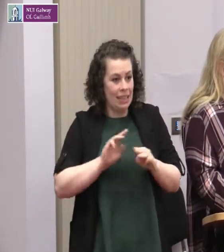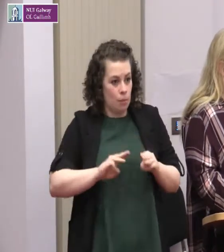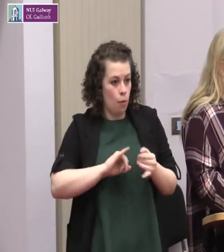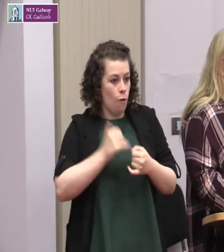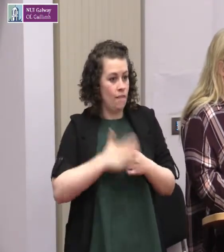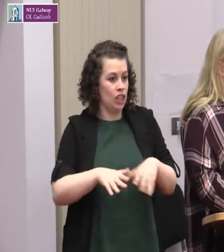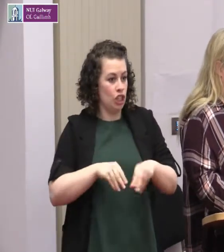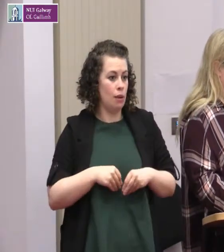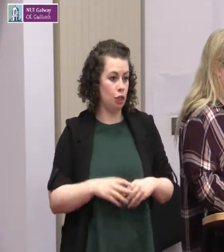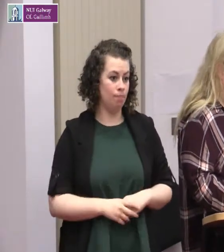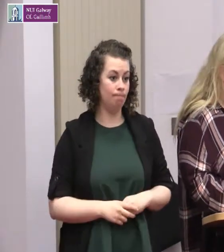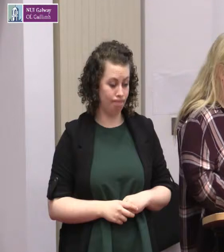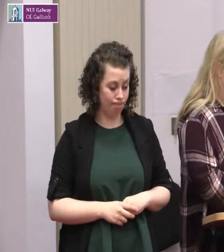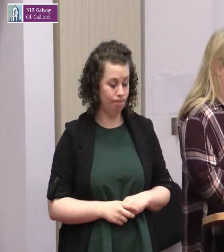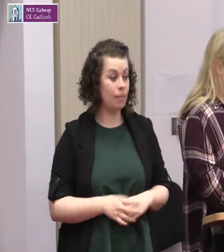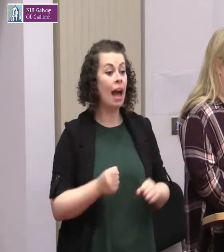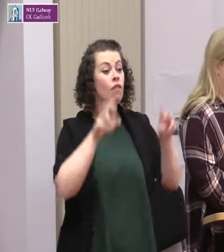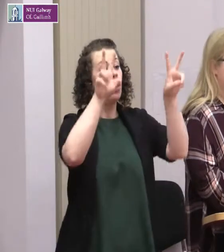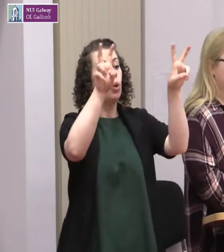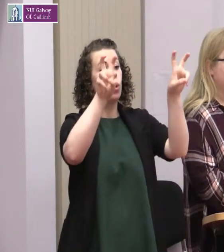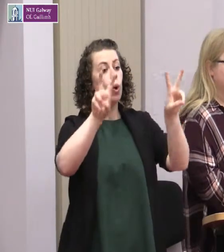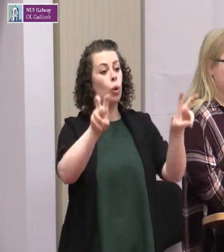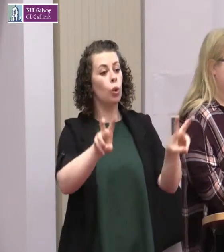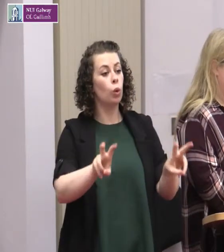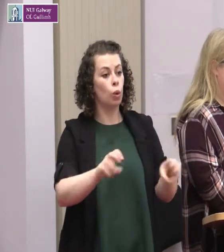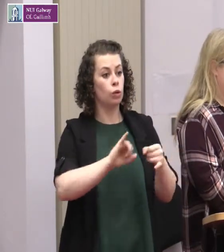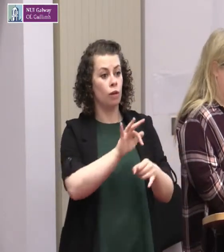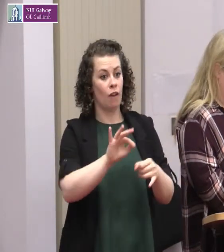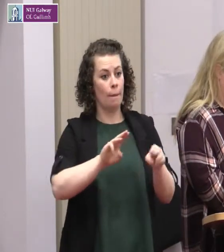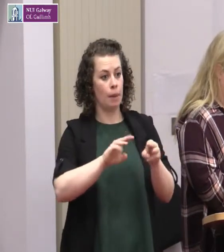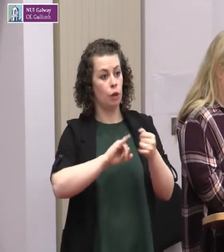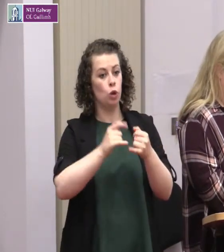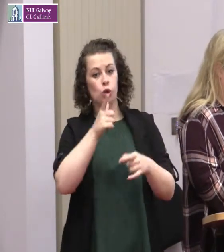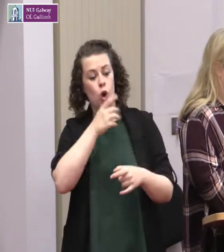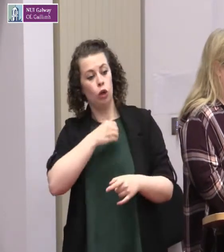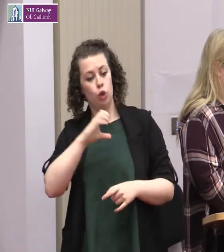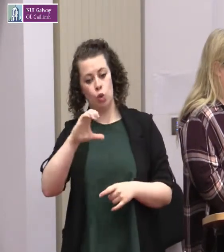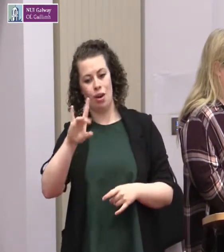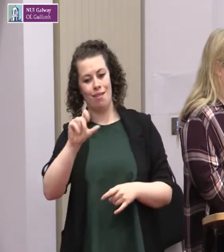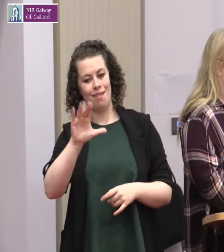I have here a couple of quotes from people who spoke to the Klan project.